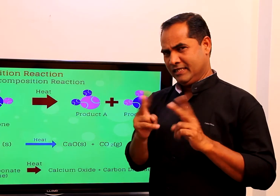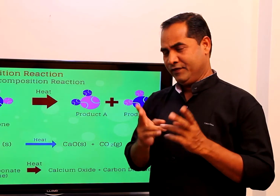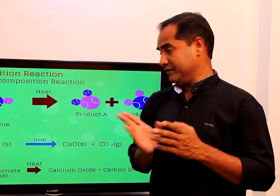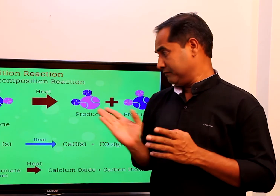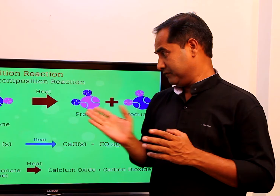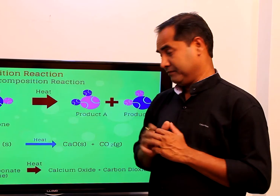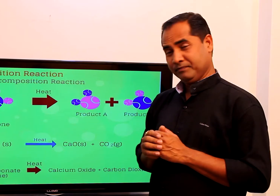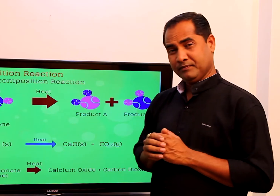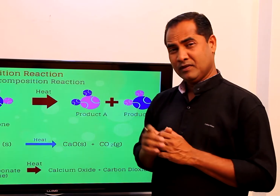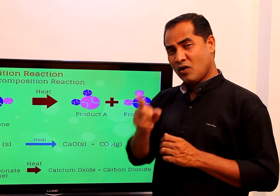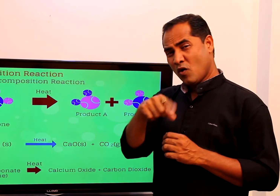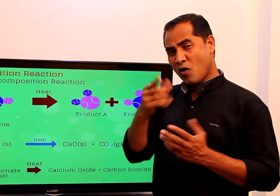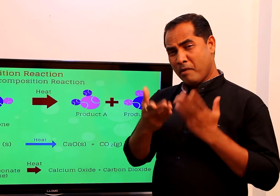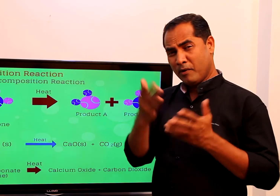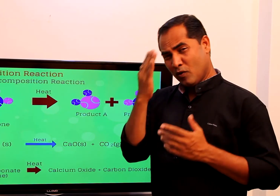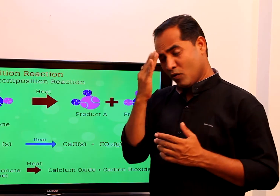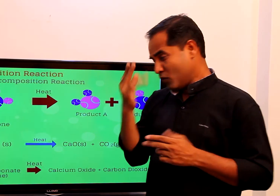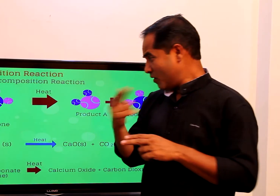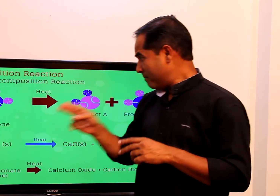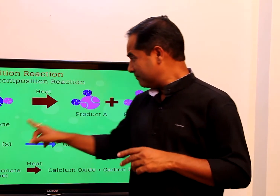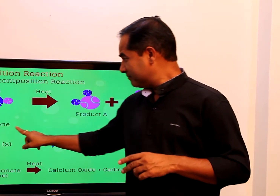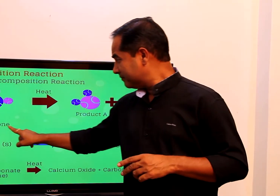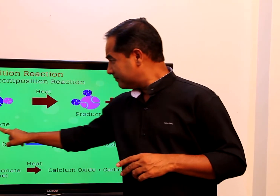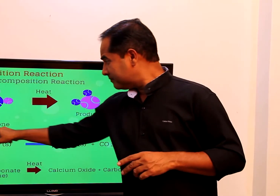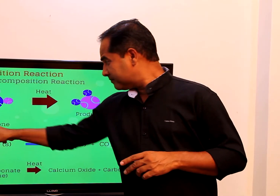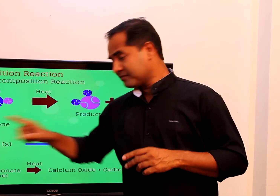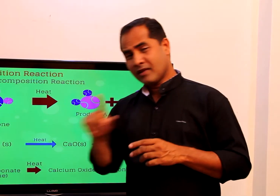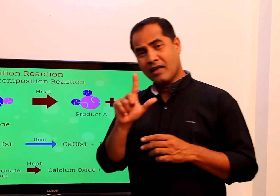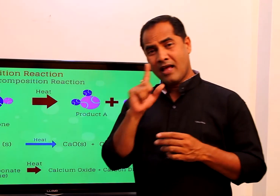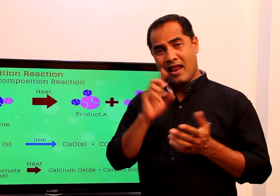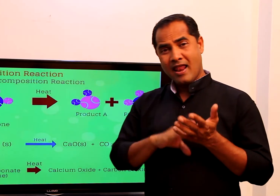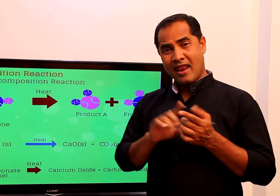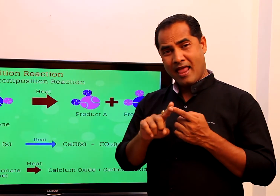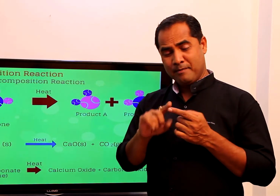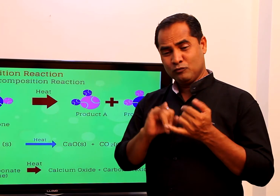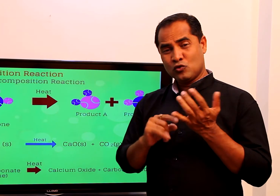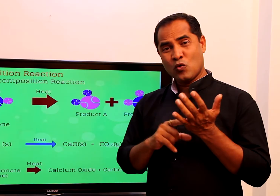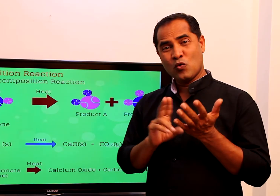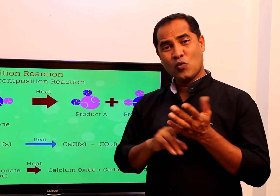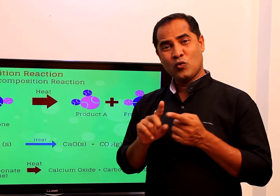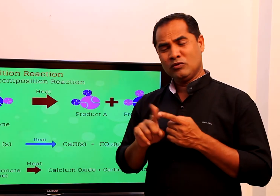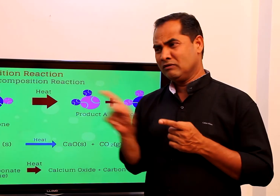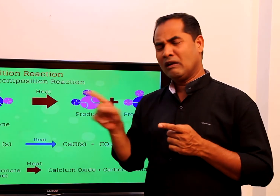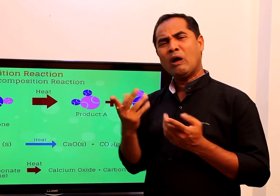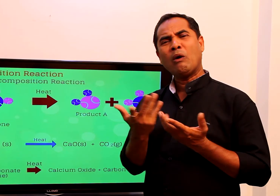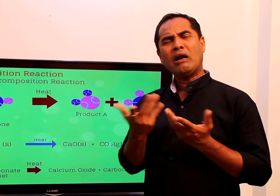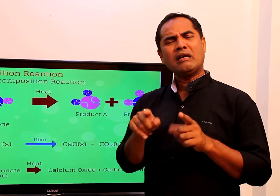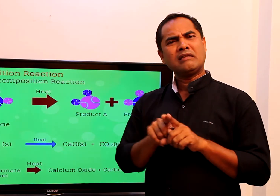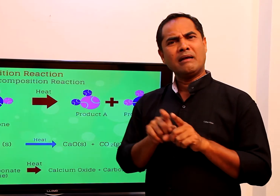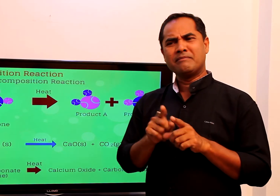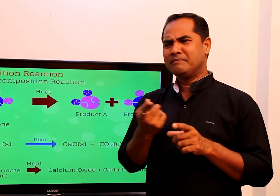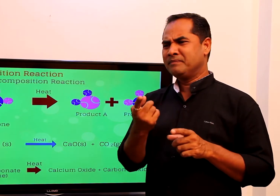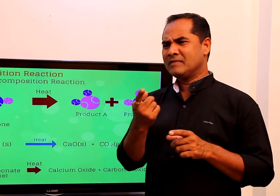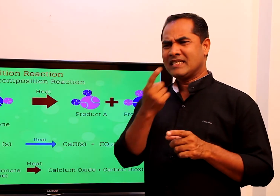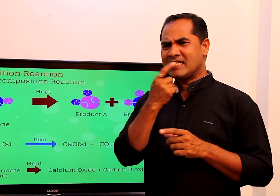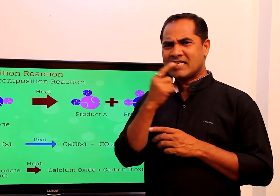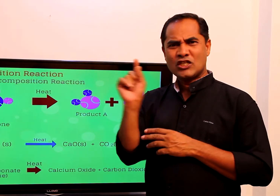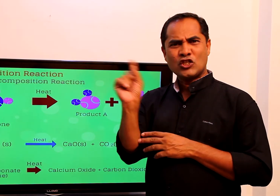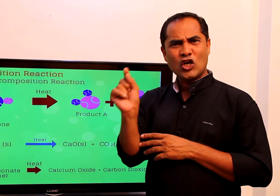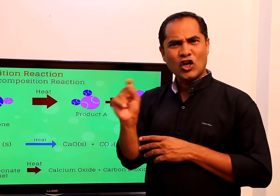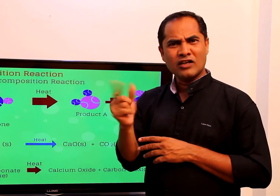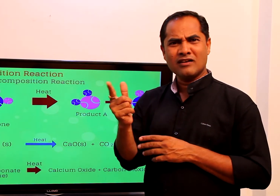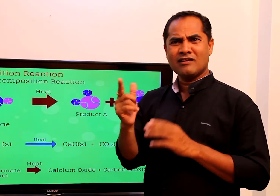I'll give you one more example. You all must be knowing about limestone - it's same as the chalk,